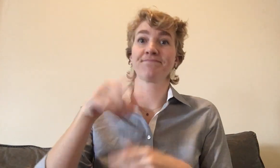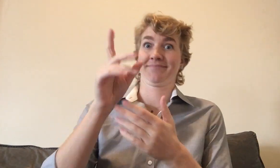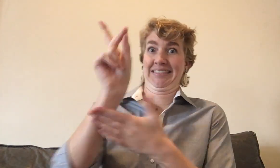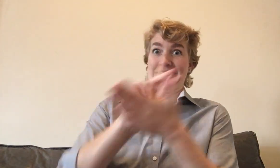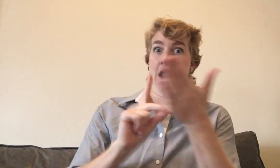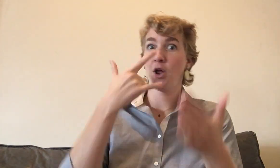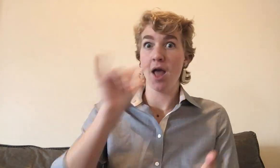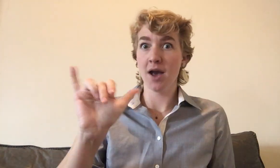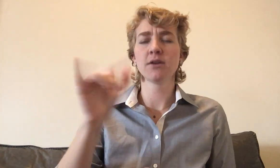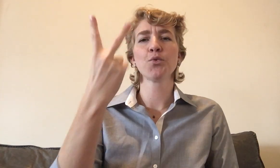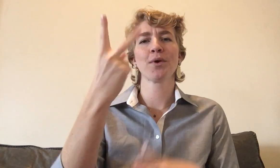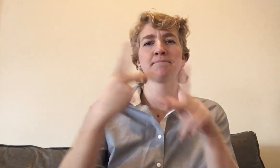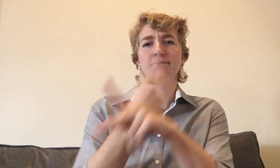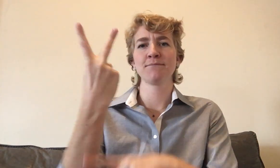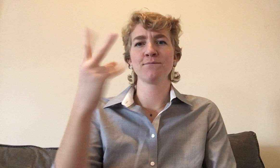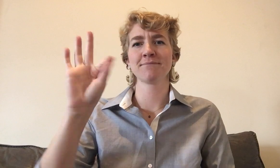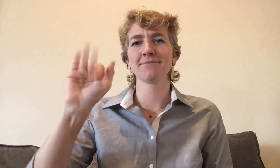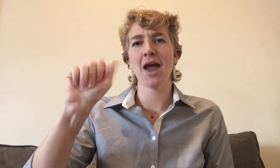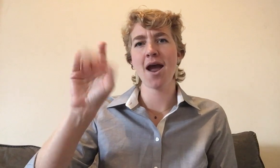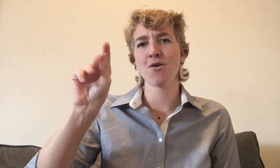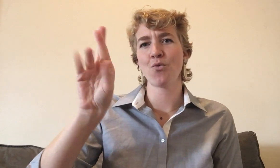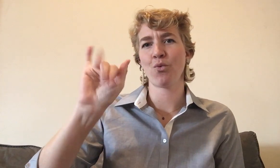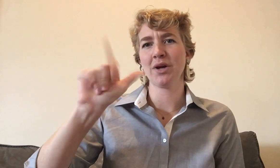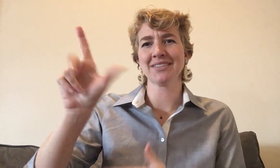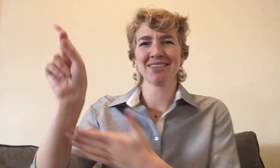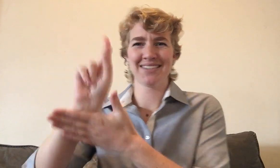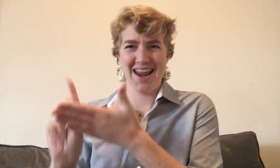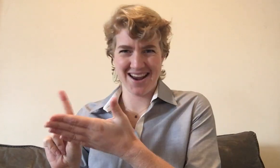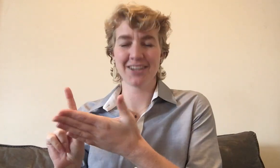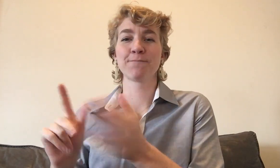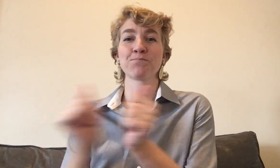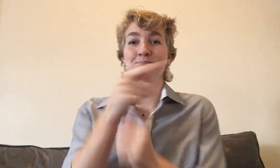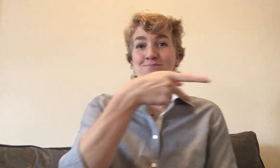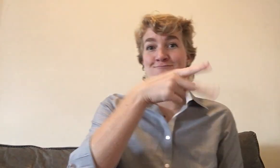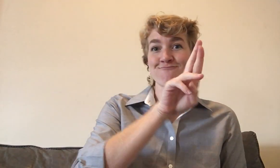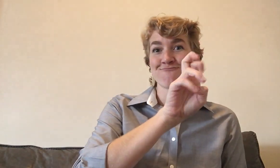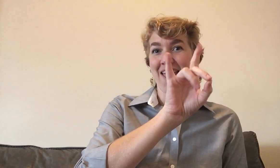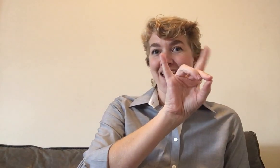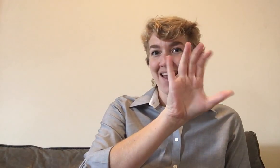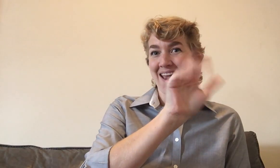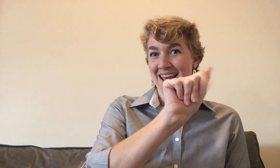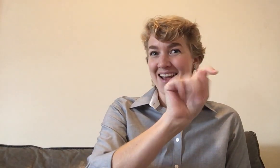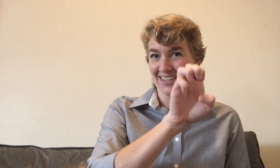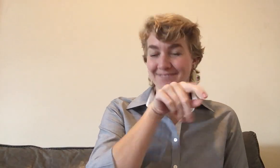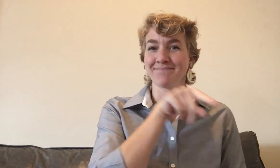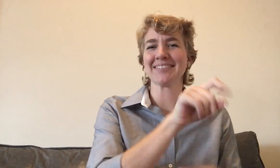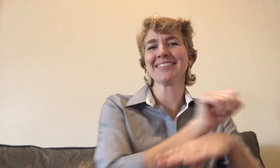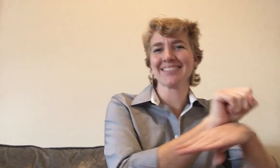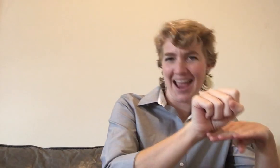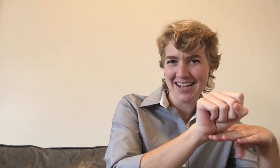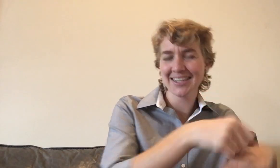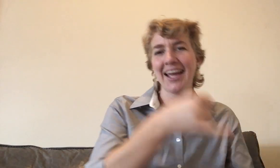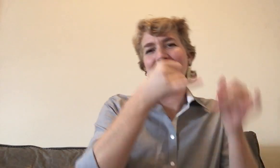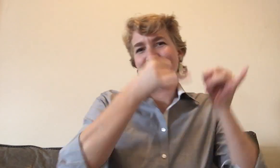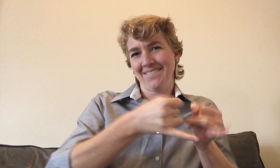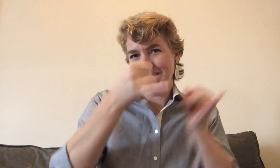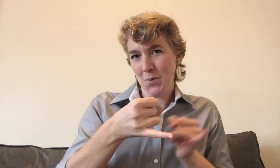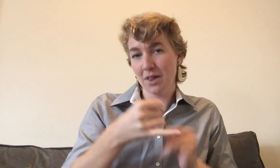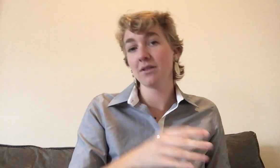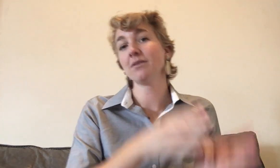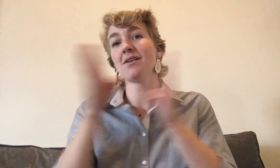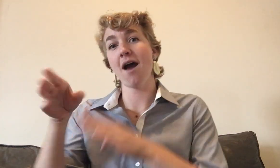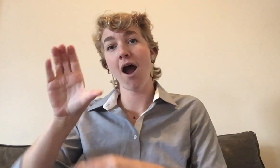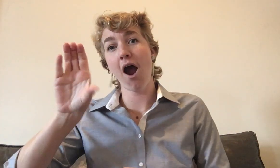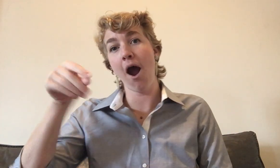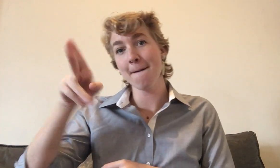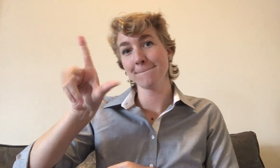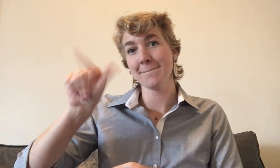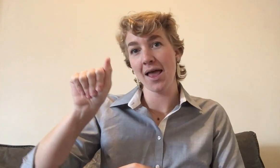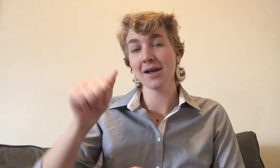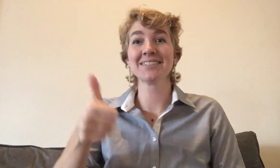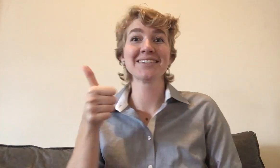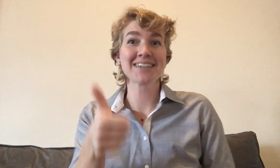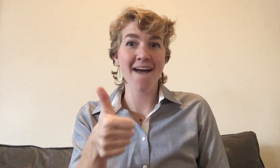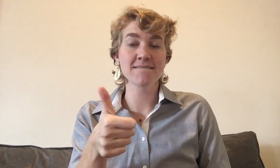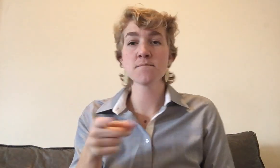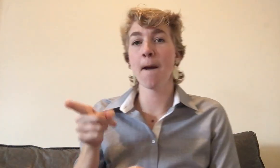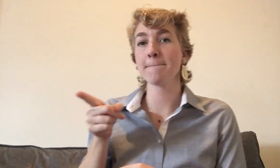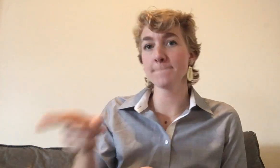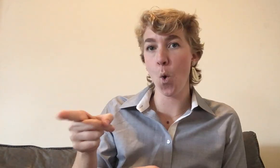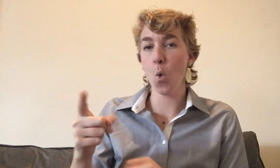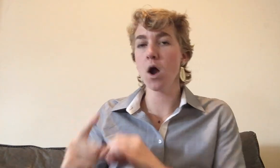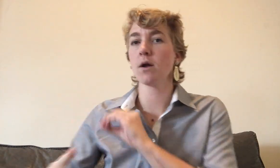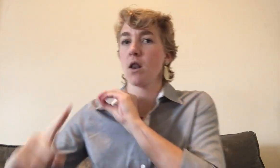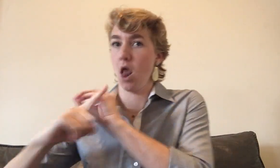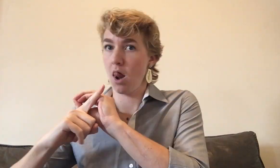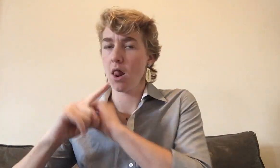This is a 2x2 factorial design with Predicate (Stage-level, individual-level) and Copula (SELF, IX, null),